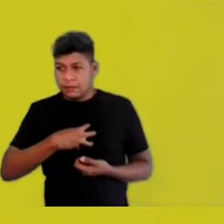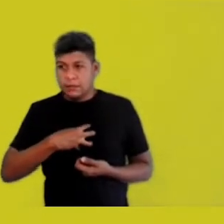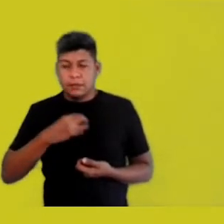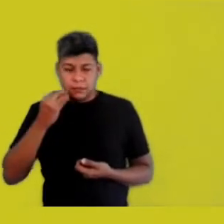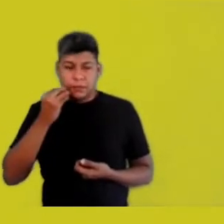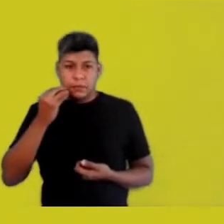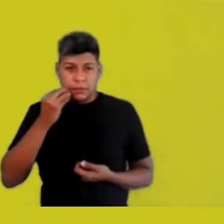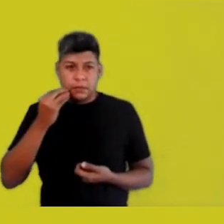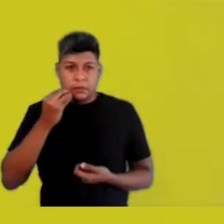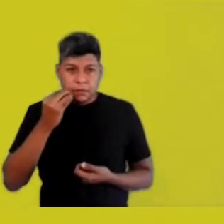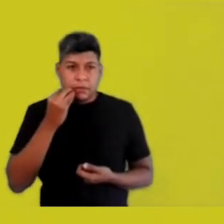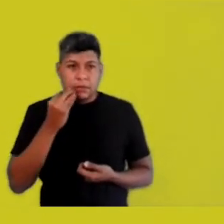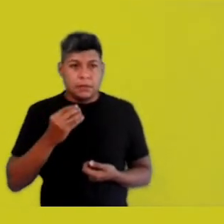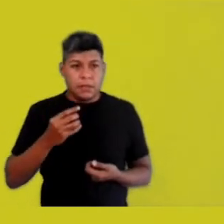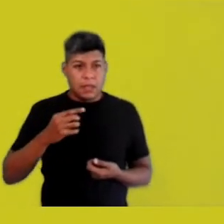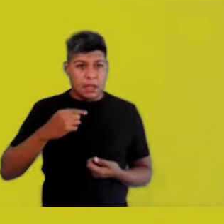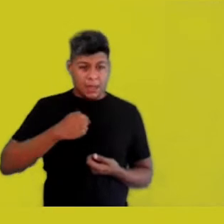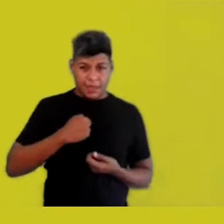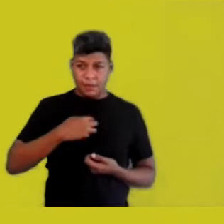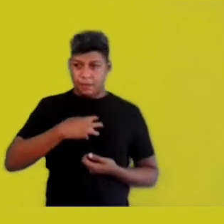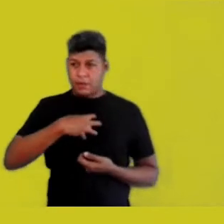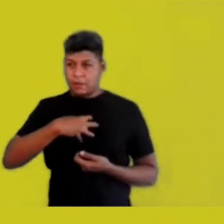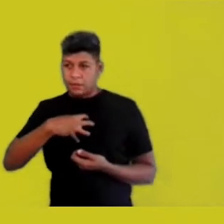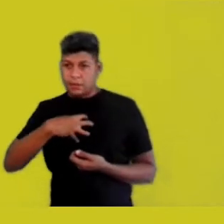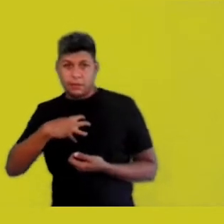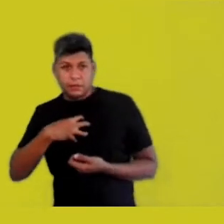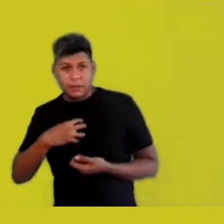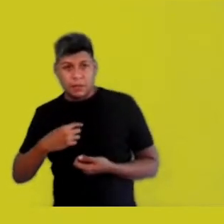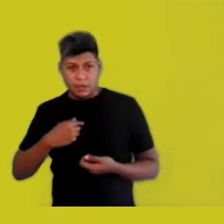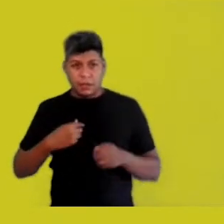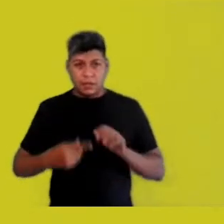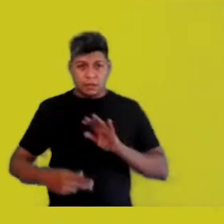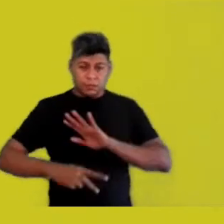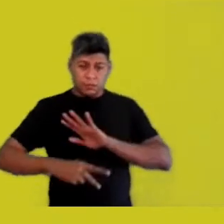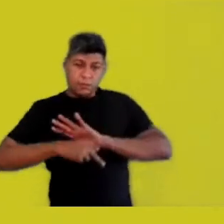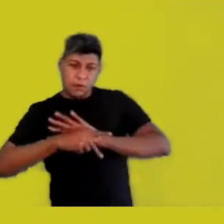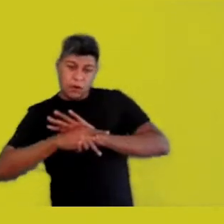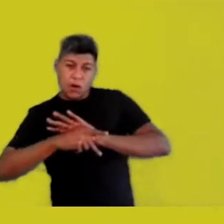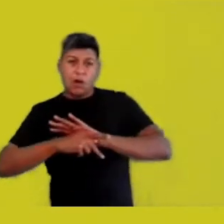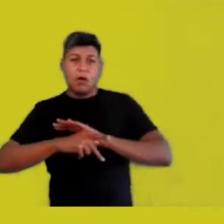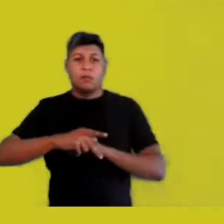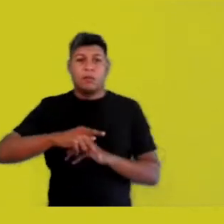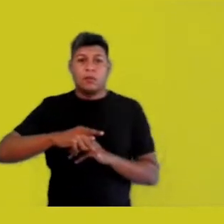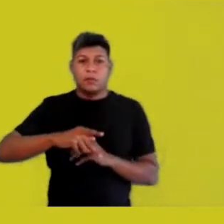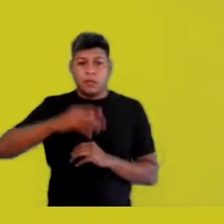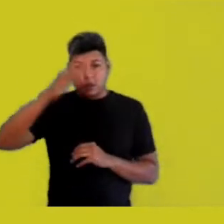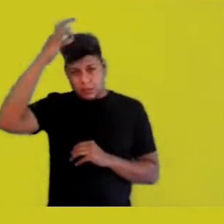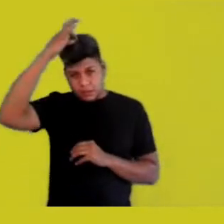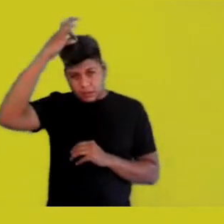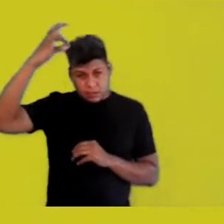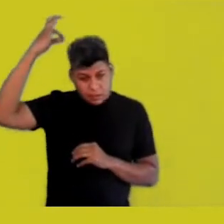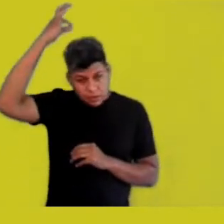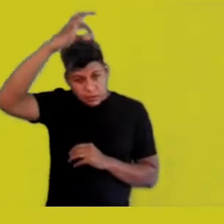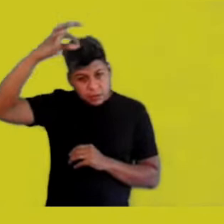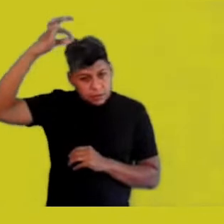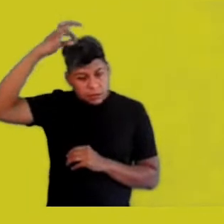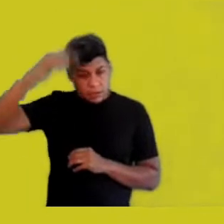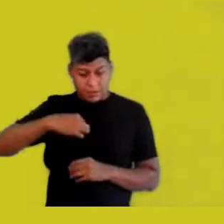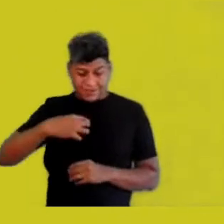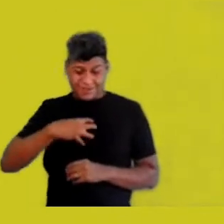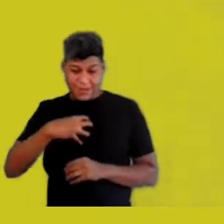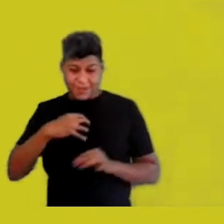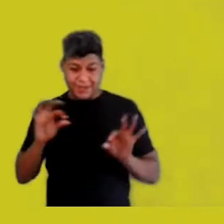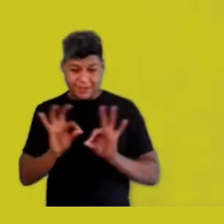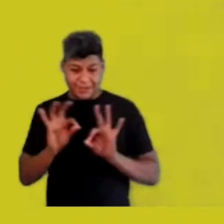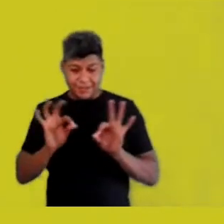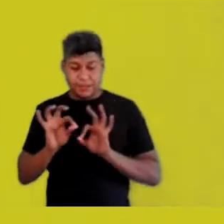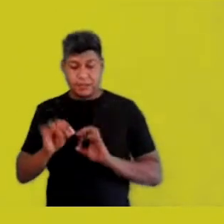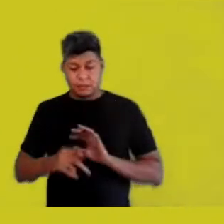But I’m not from Bahia I’m from Espírito Santo